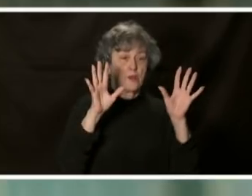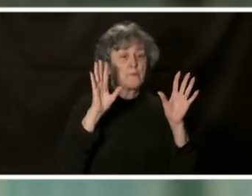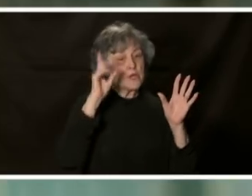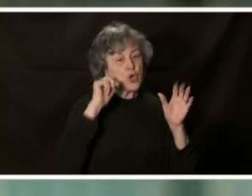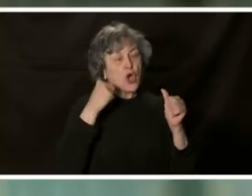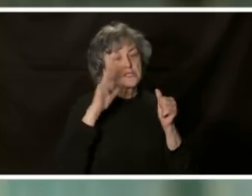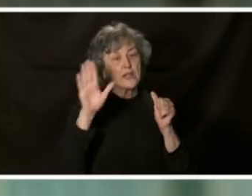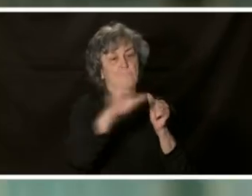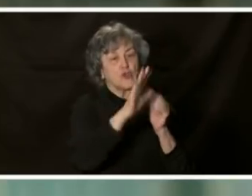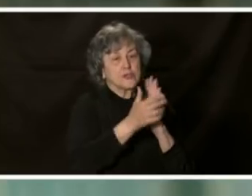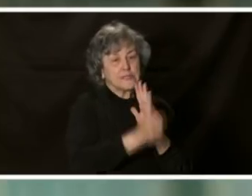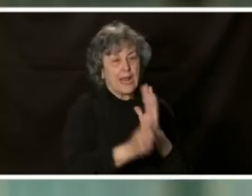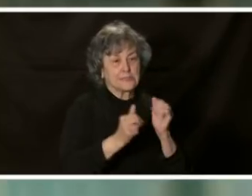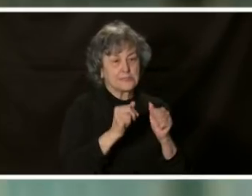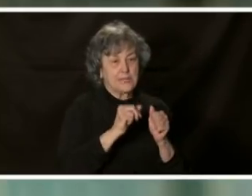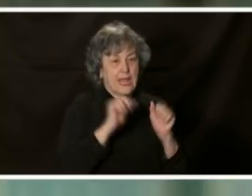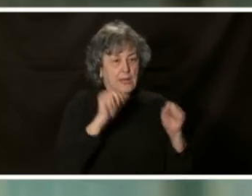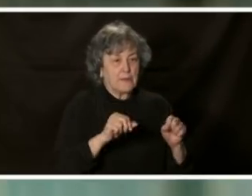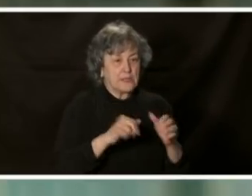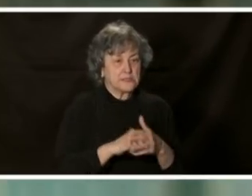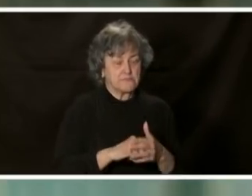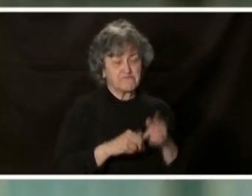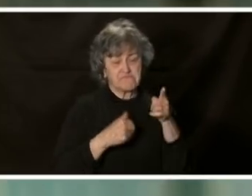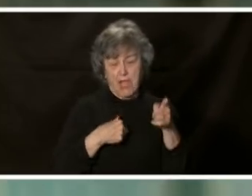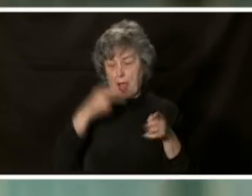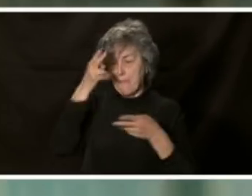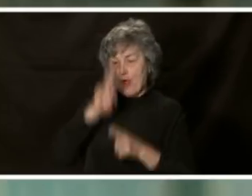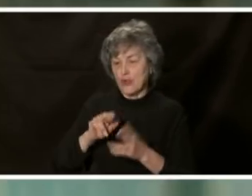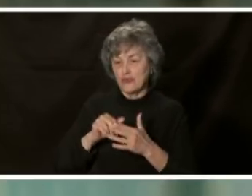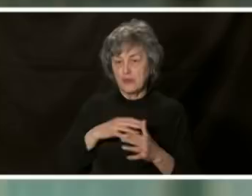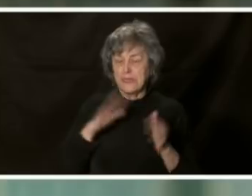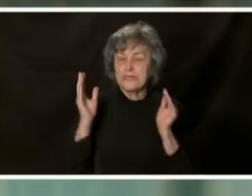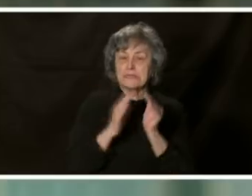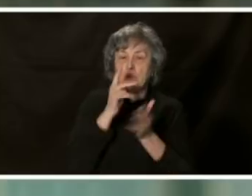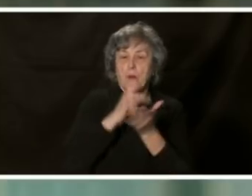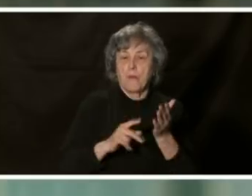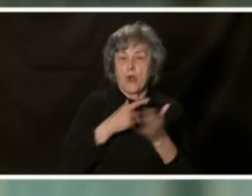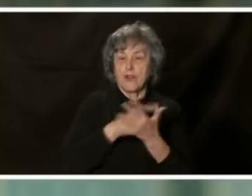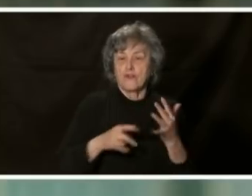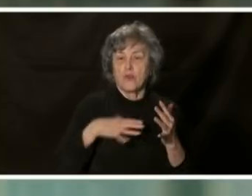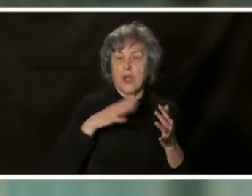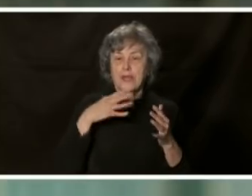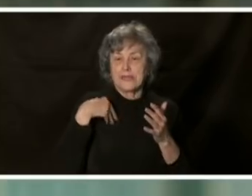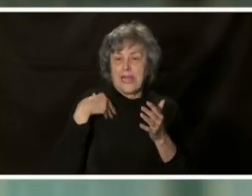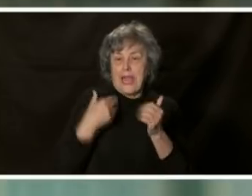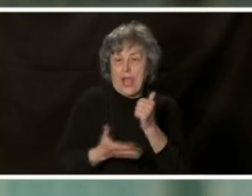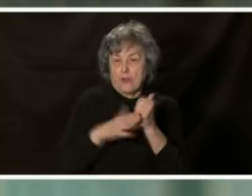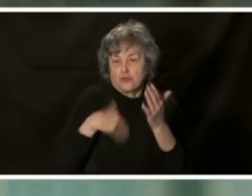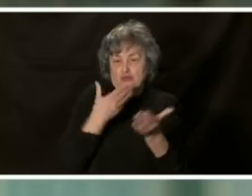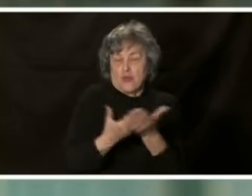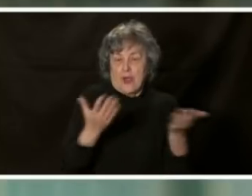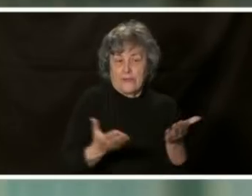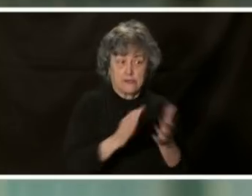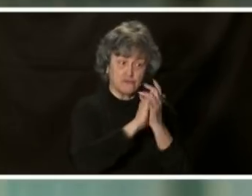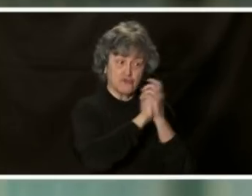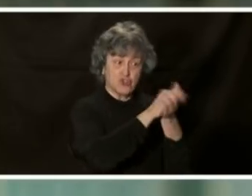I AM HONORED TO HAVE BEEN A SMALL PART OF WHAT GOT YOU TO THIS MOMENT. CONGRATULATIONS TO EACH AND EVERY ONE OF YOU